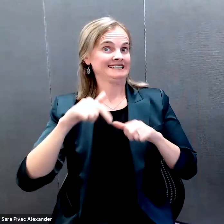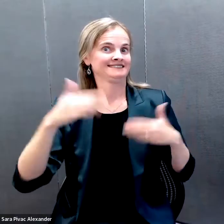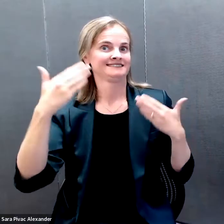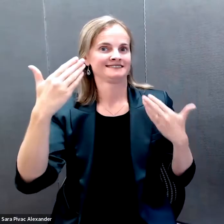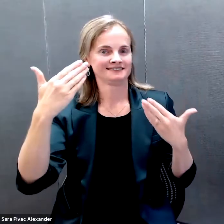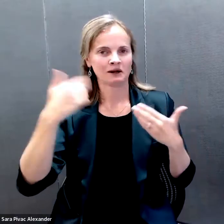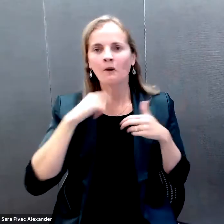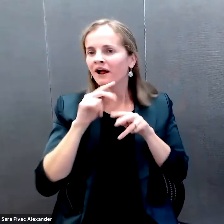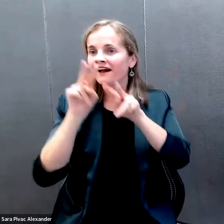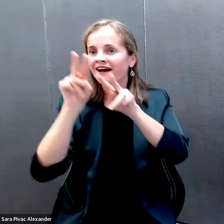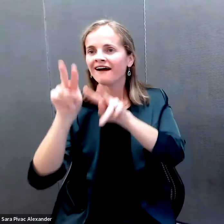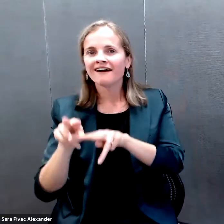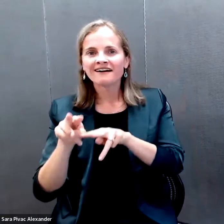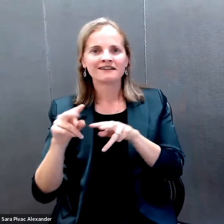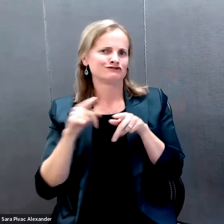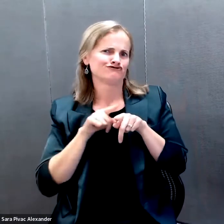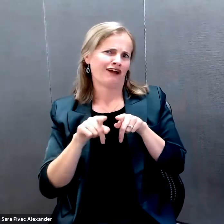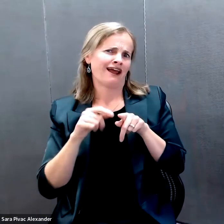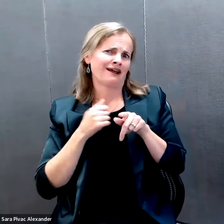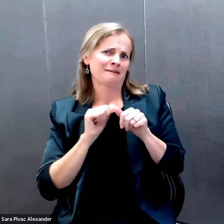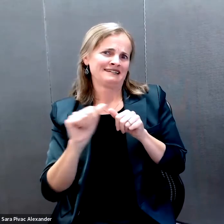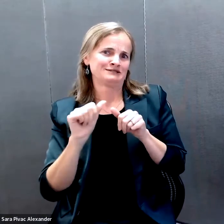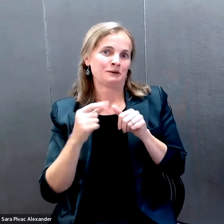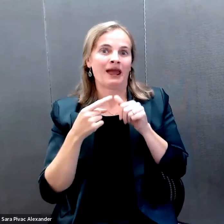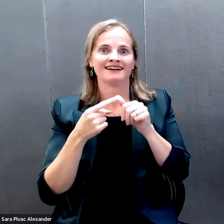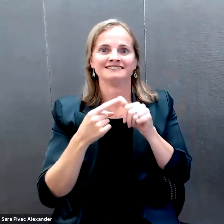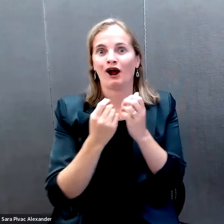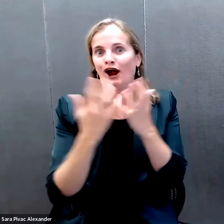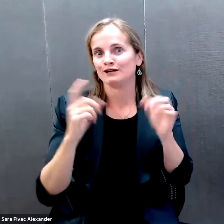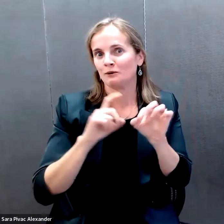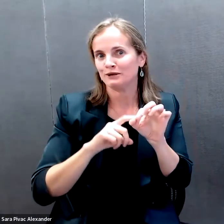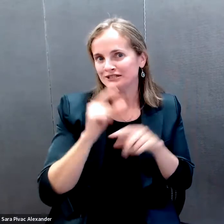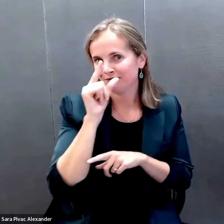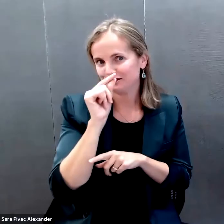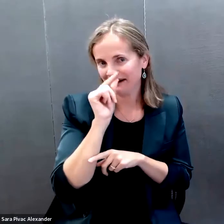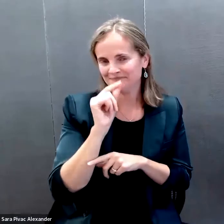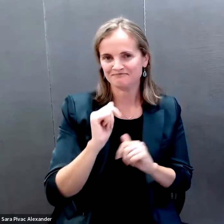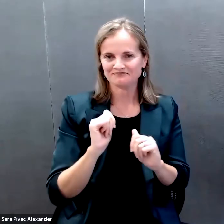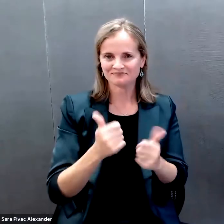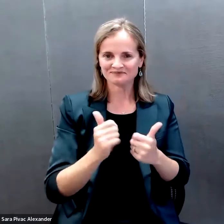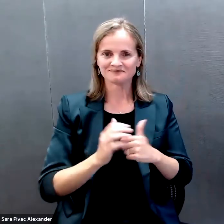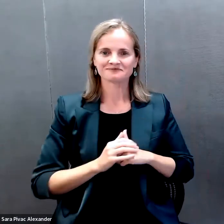and at the end of my presentation I will try my best to answer as many questions as possible